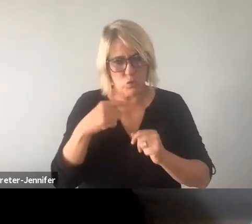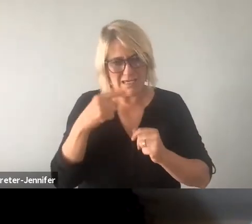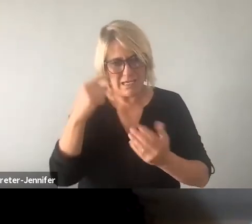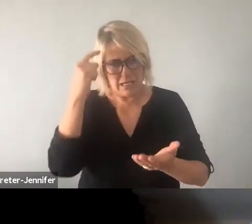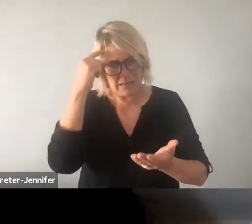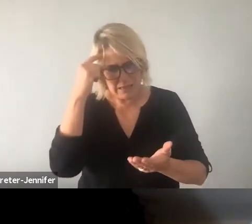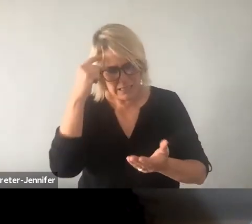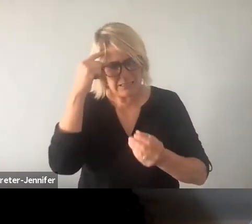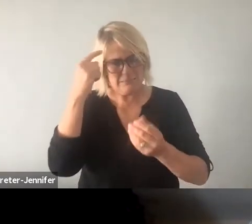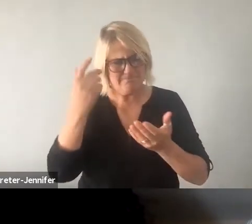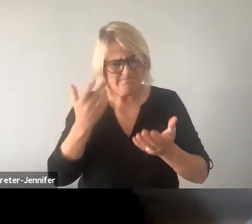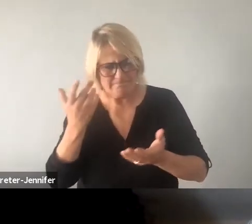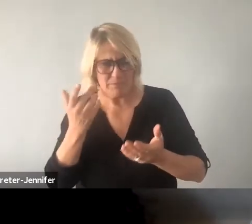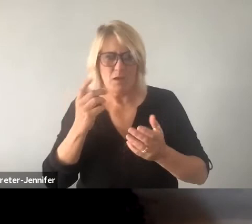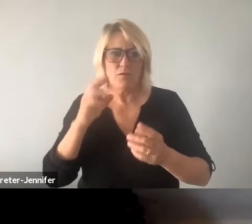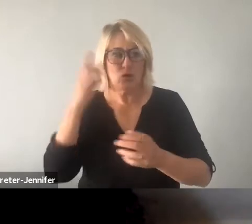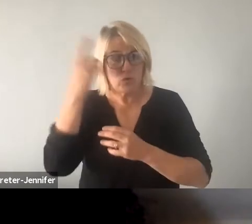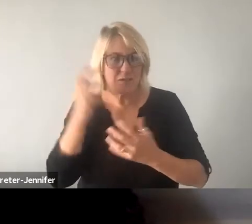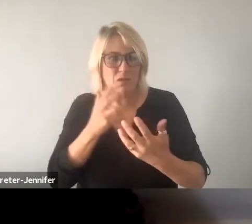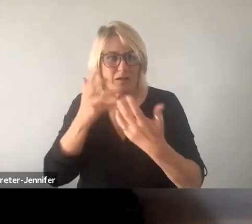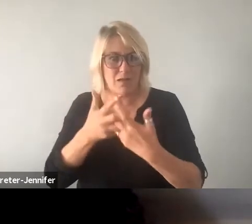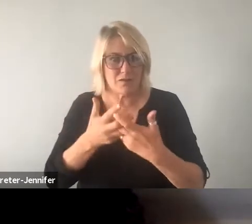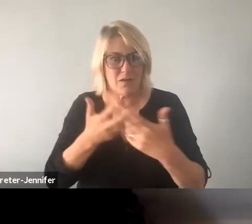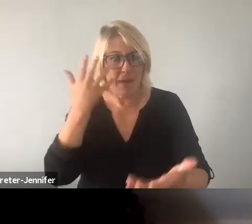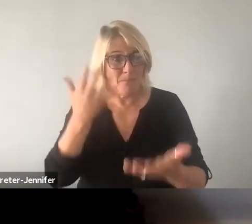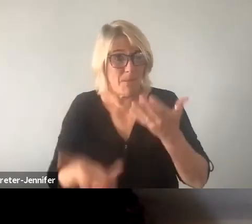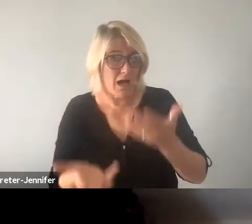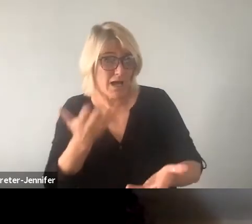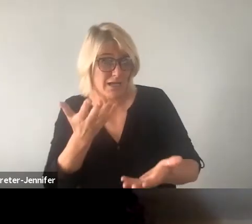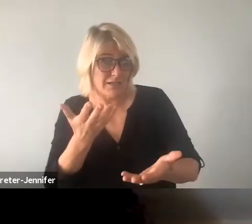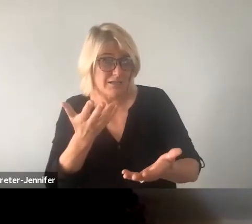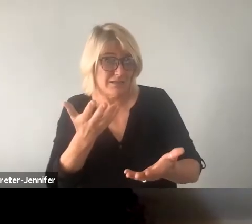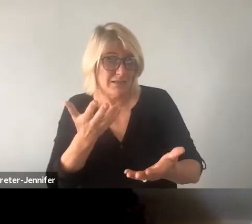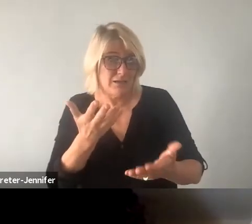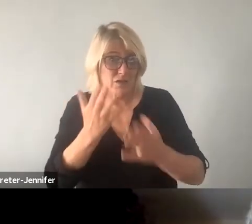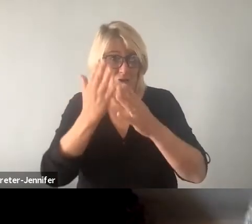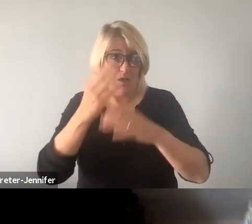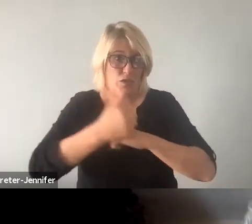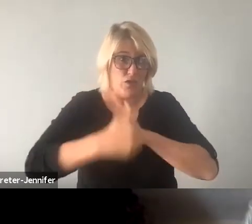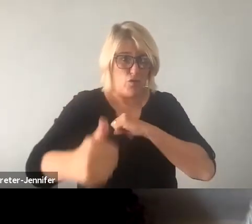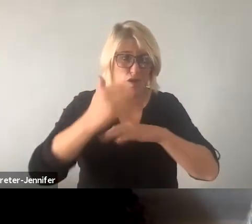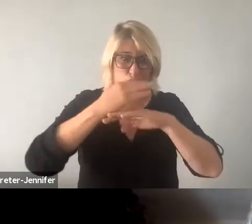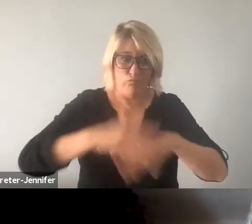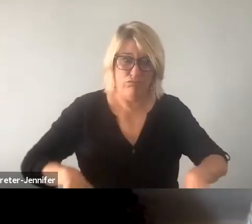person and the job in the workplace and we need to make sure that we considered